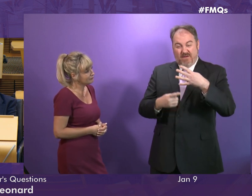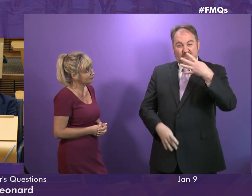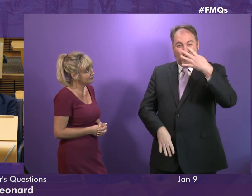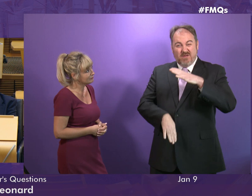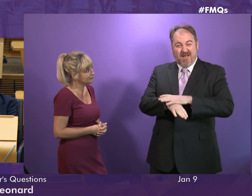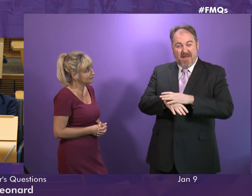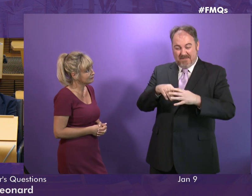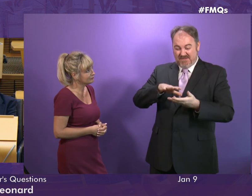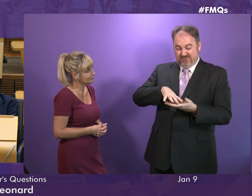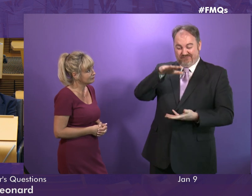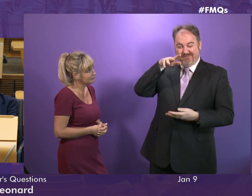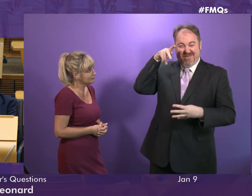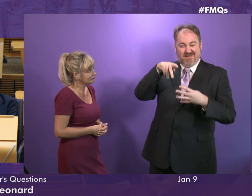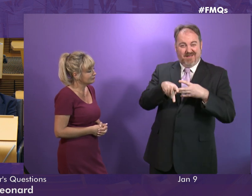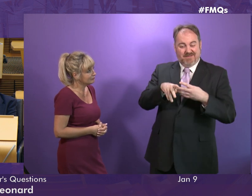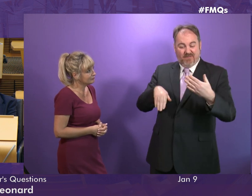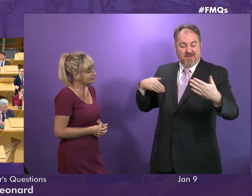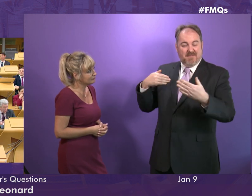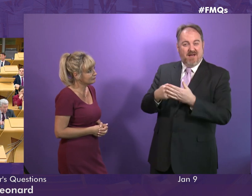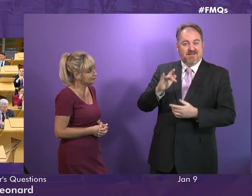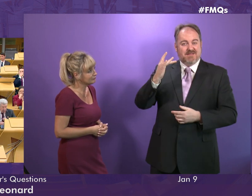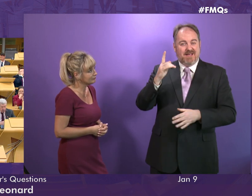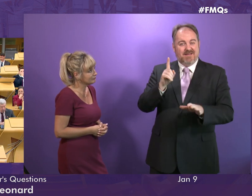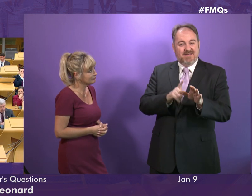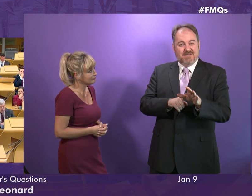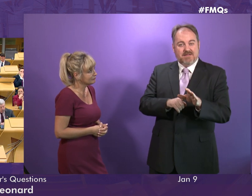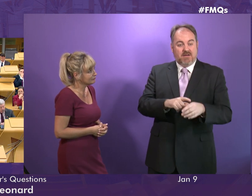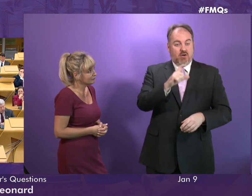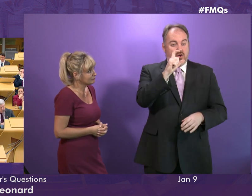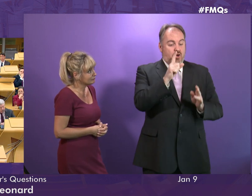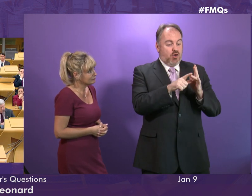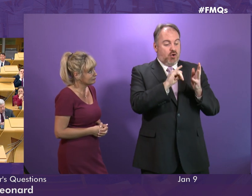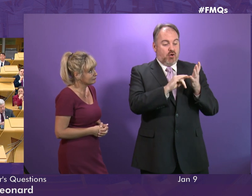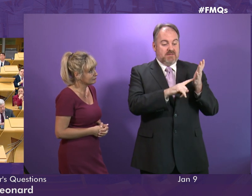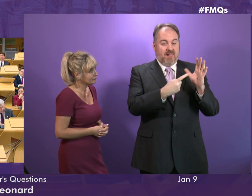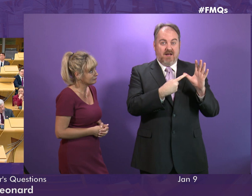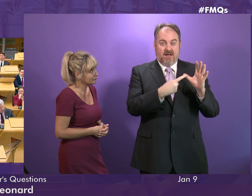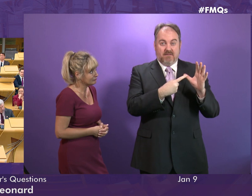claims of the Convention of Scottish Local Authorities are backed up by Audit Scotland,